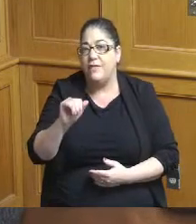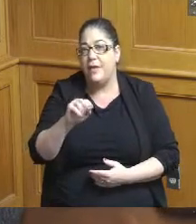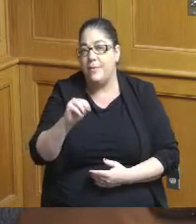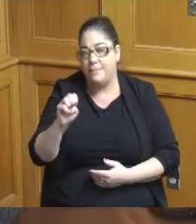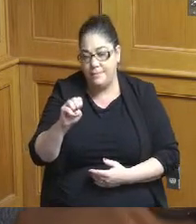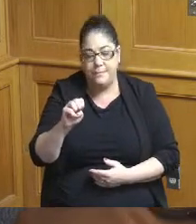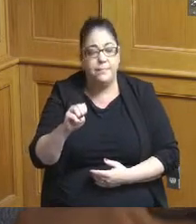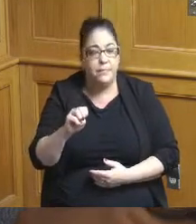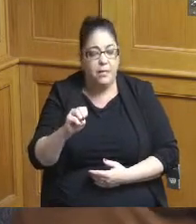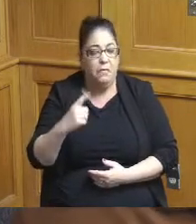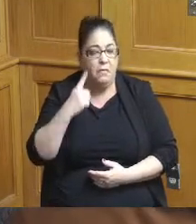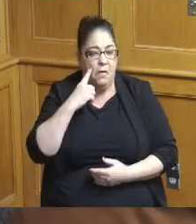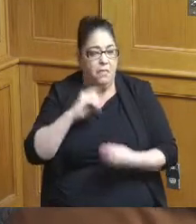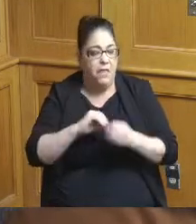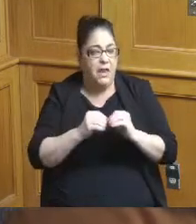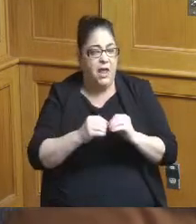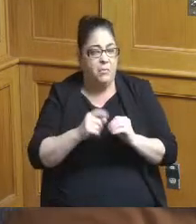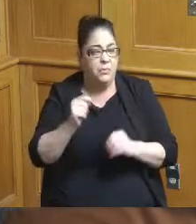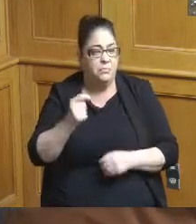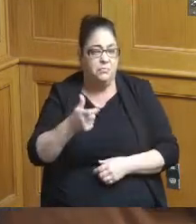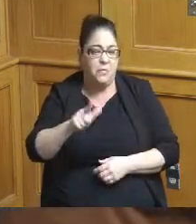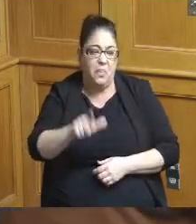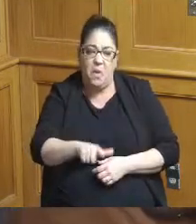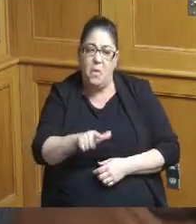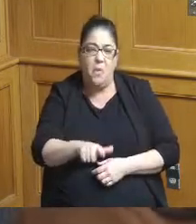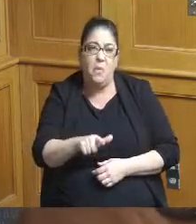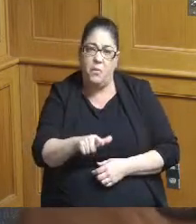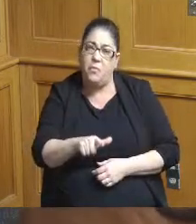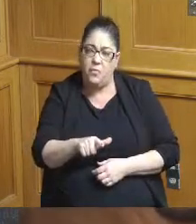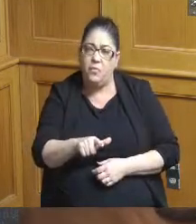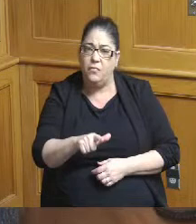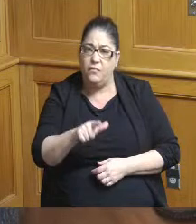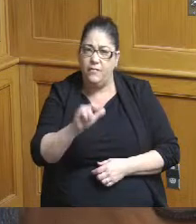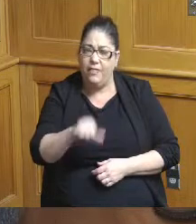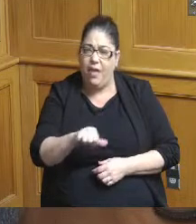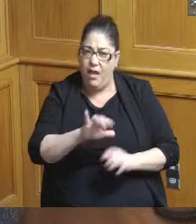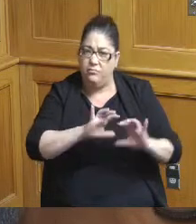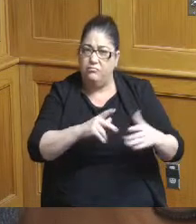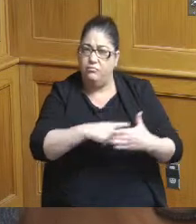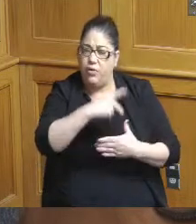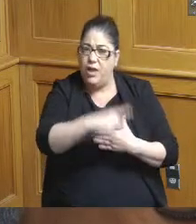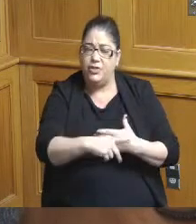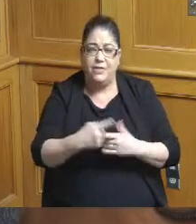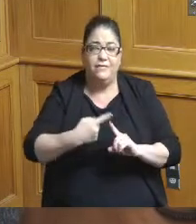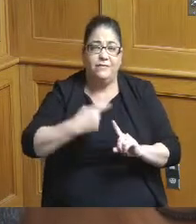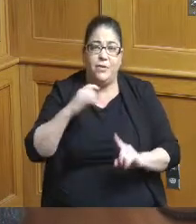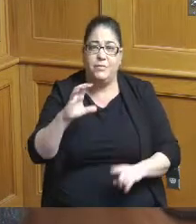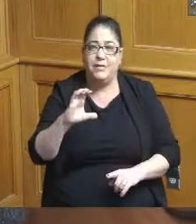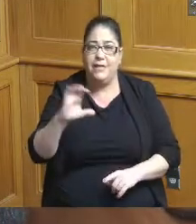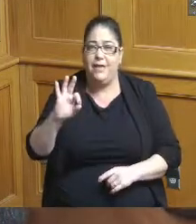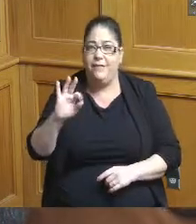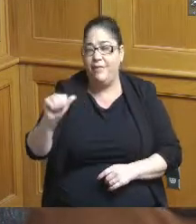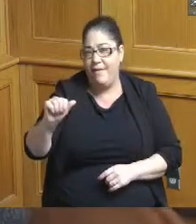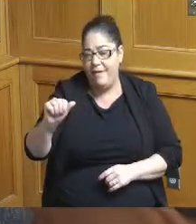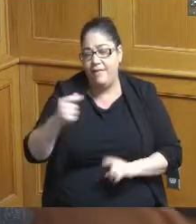that number was pretty low in terms of those coming it's coming from the CFA but we're putting